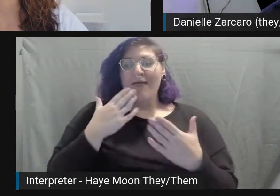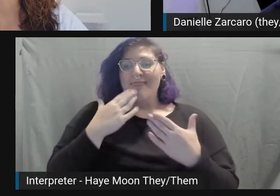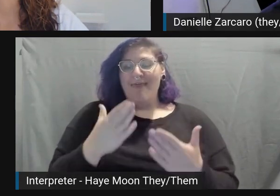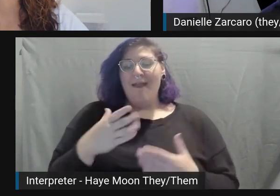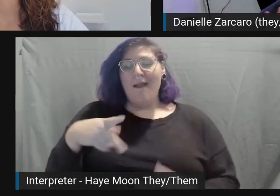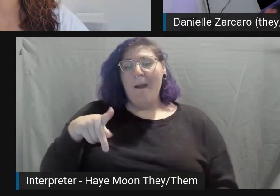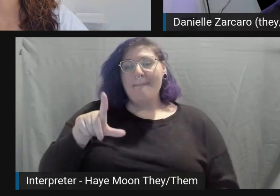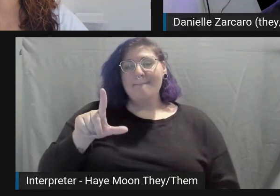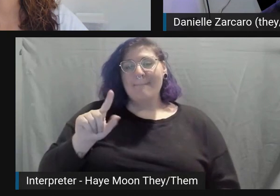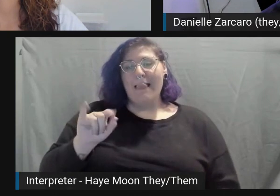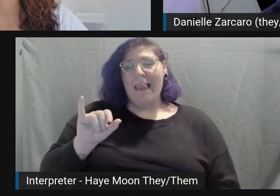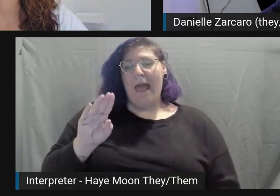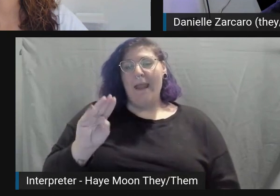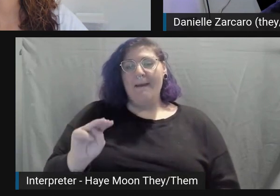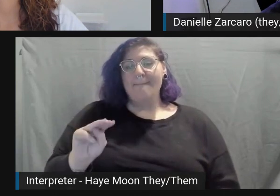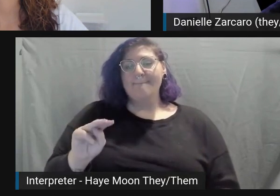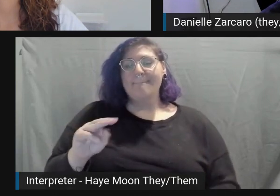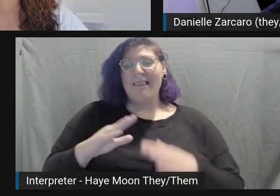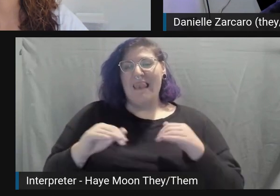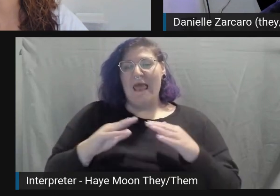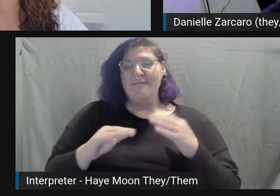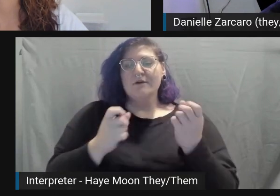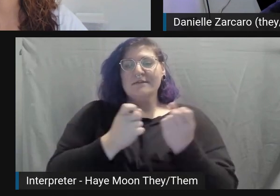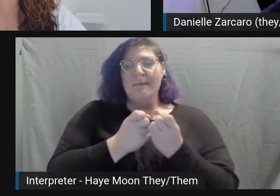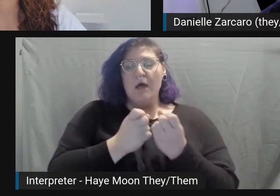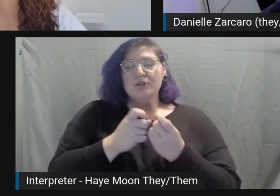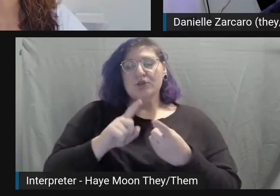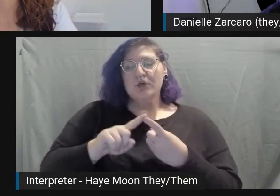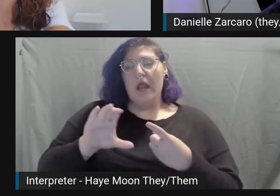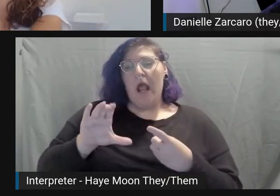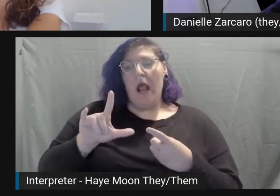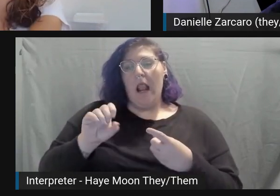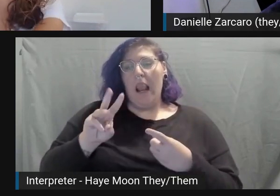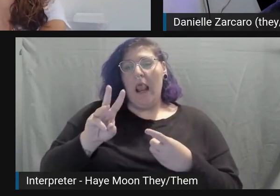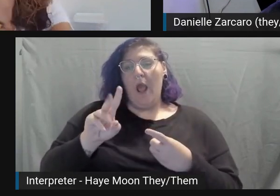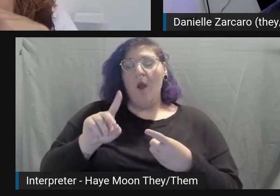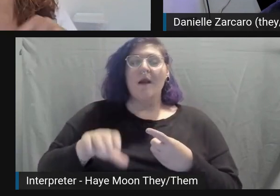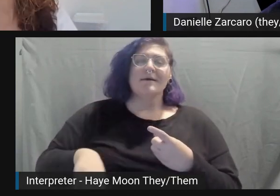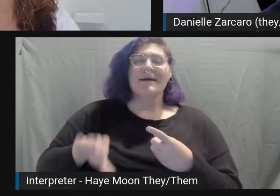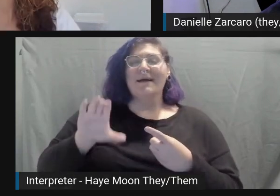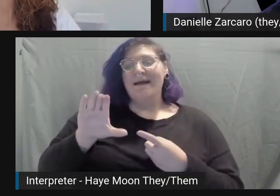so huge thank you to Cloudways, to Gravity Forms, and WP Engine.